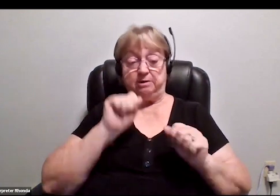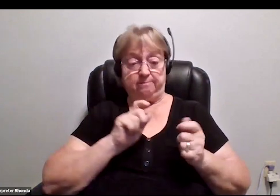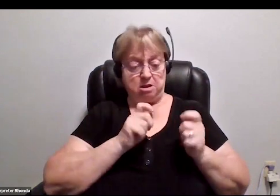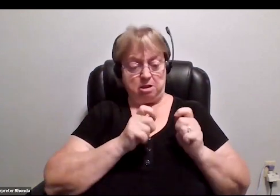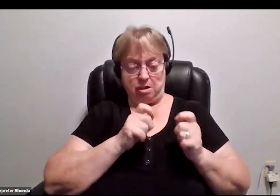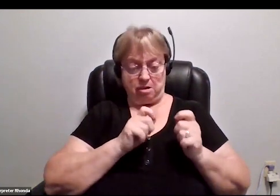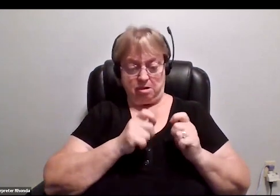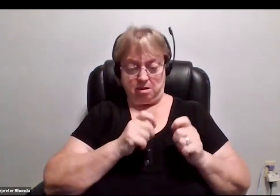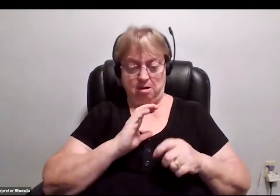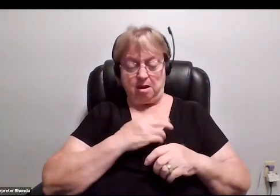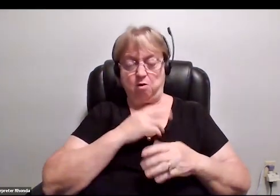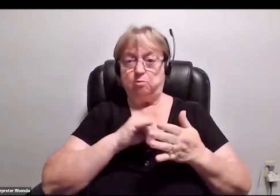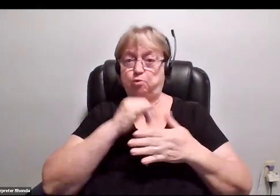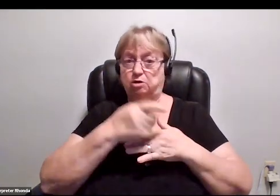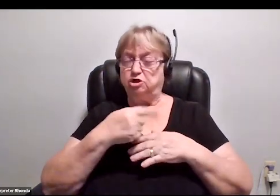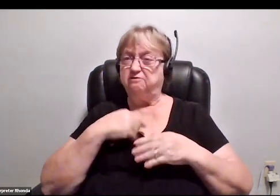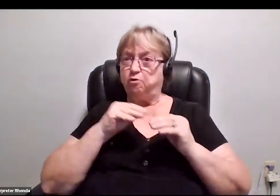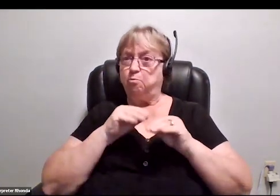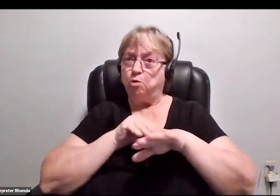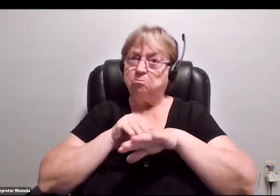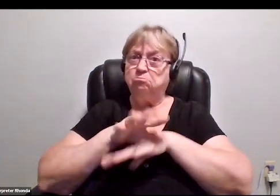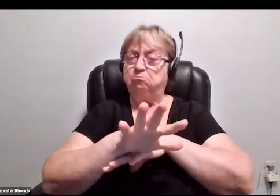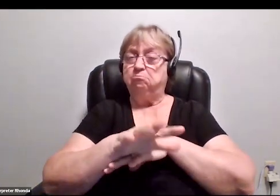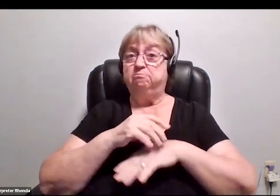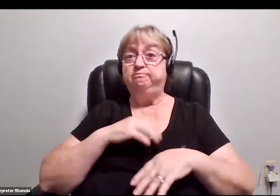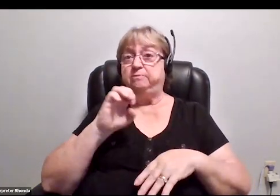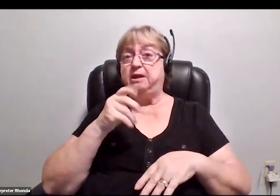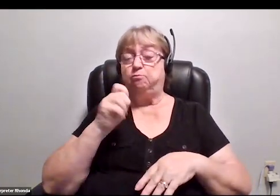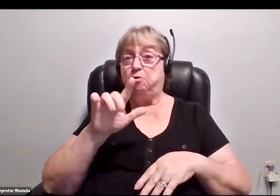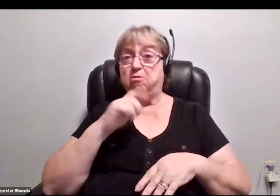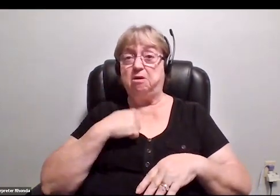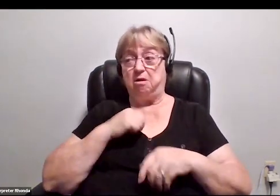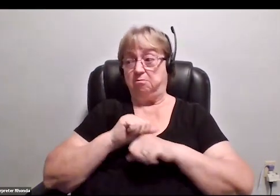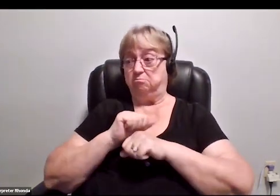we could have more impact. Emril and I worked together on this video series